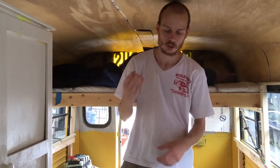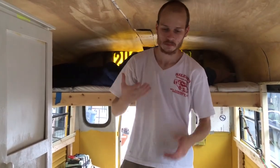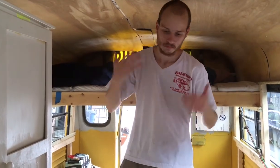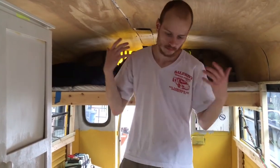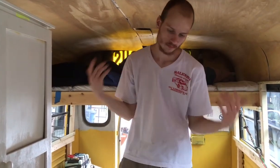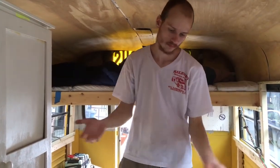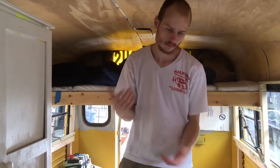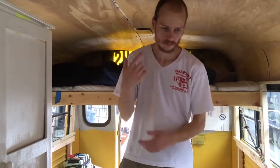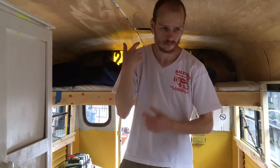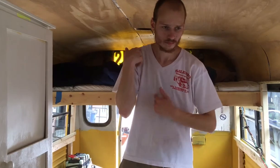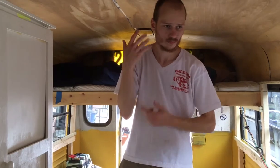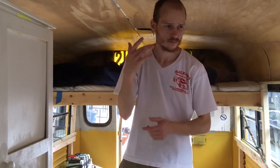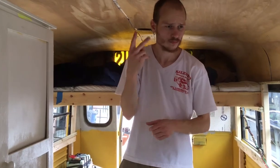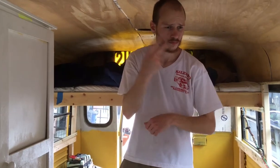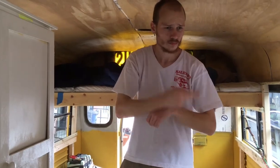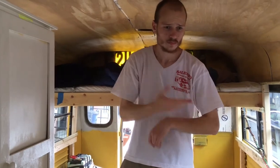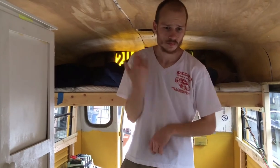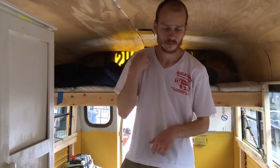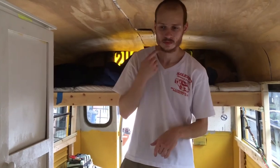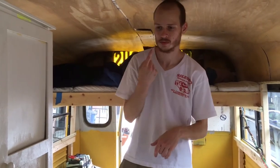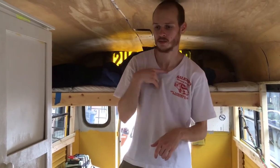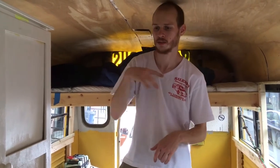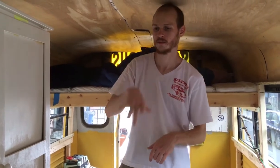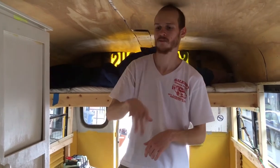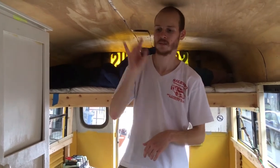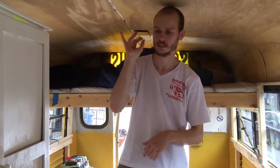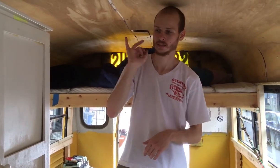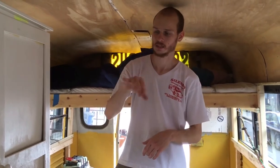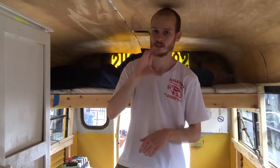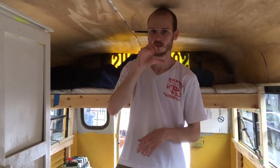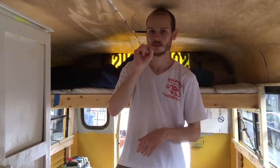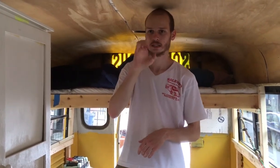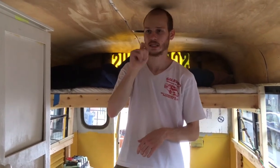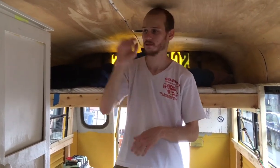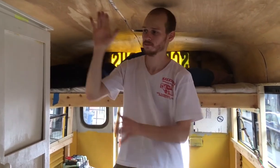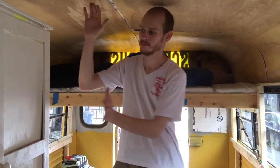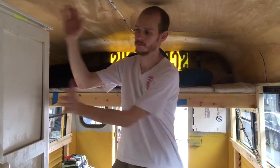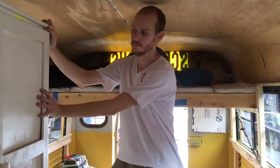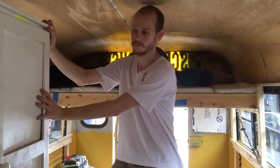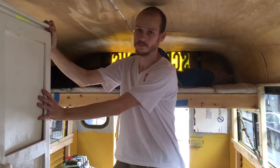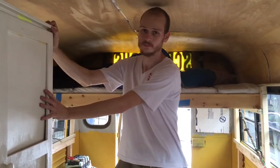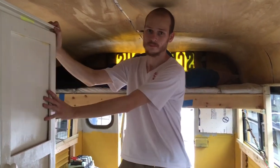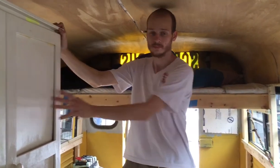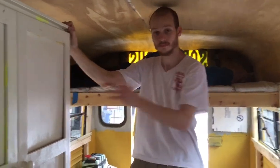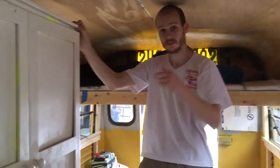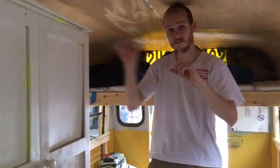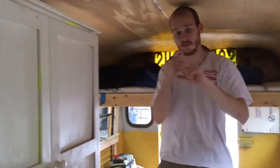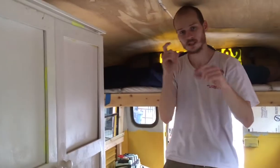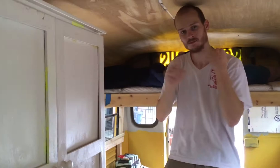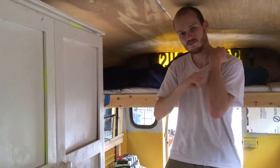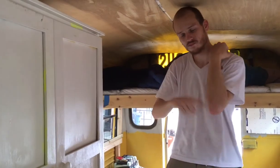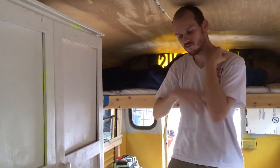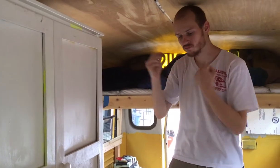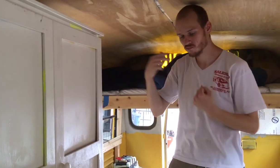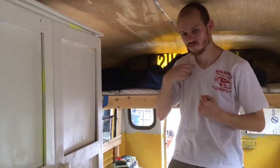A two day ago, i found Closet from Garbage